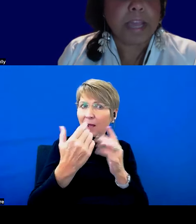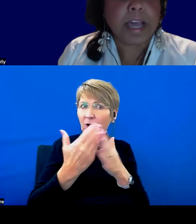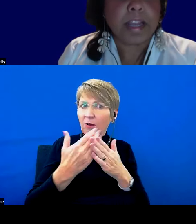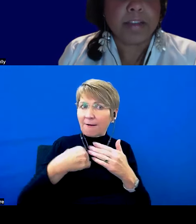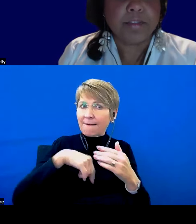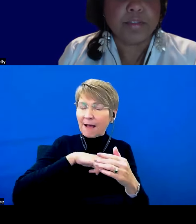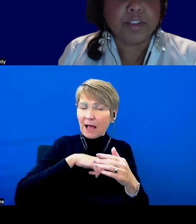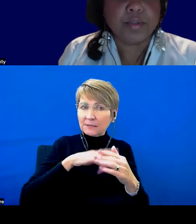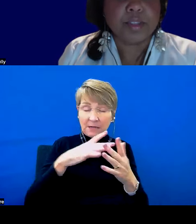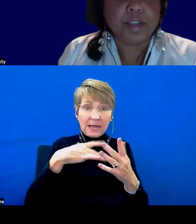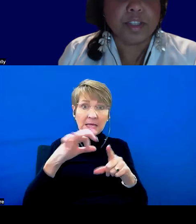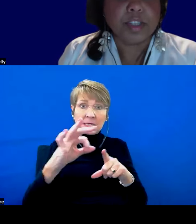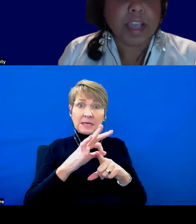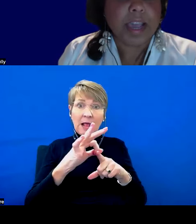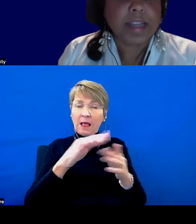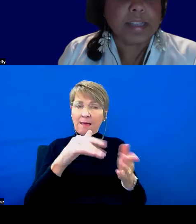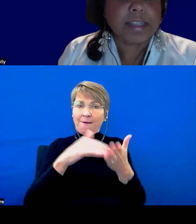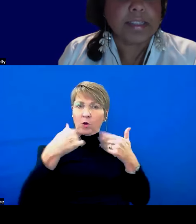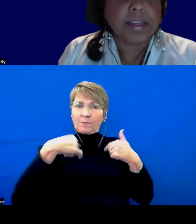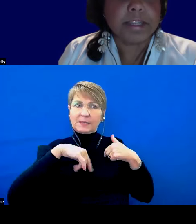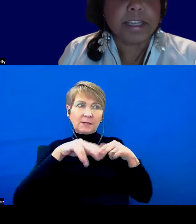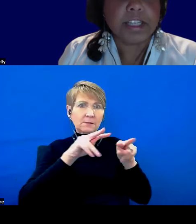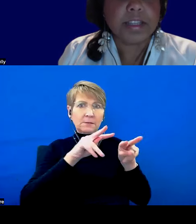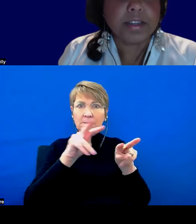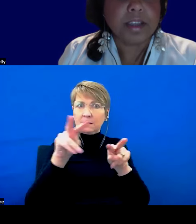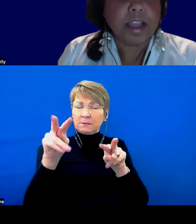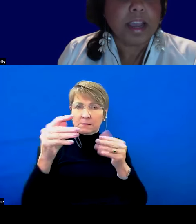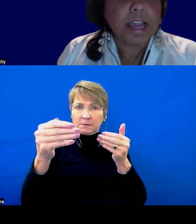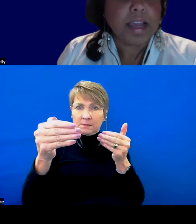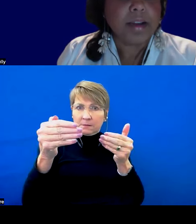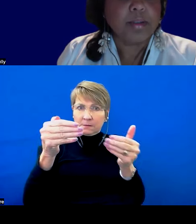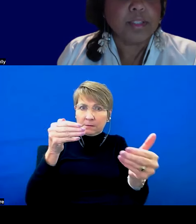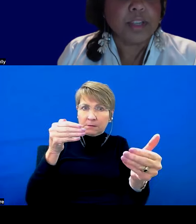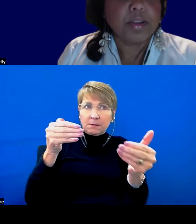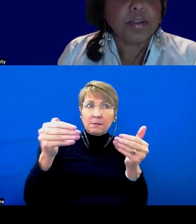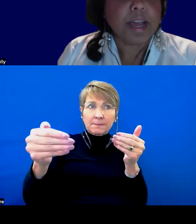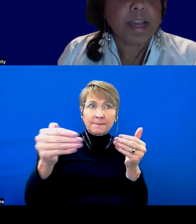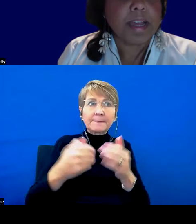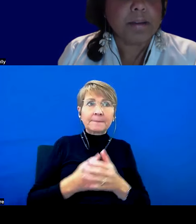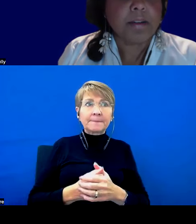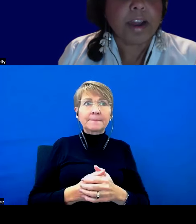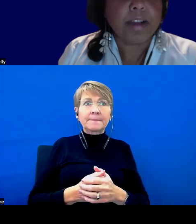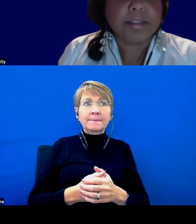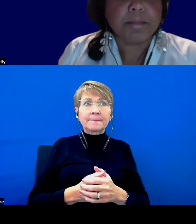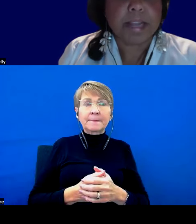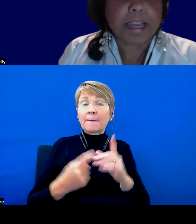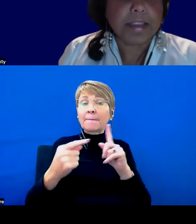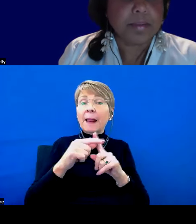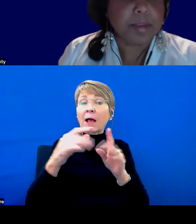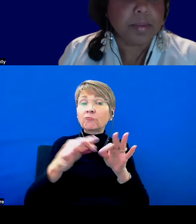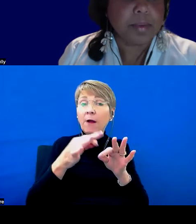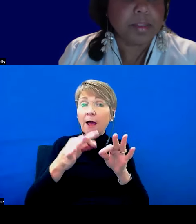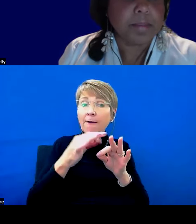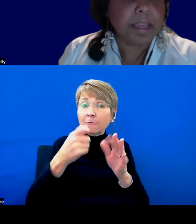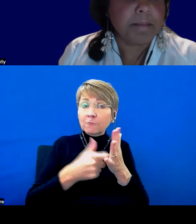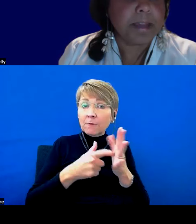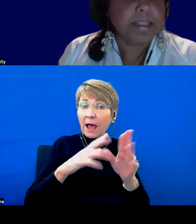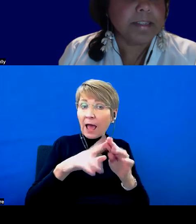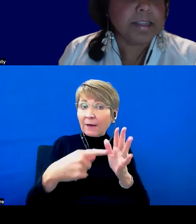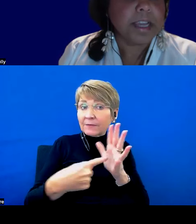colour for visual search and scene segmentation. Also craft and play, it will also be impacted.